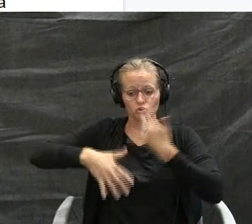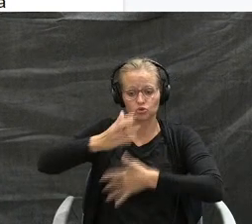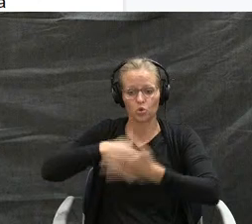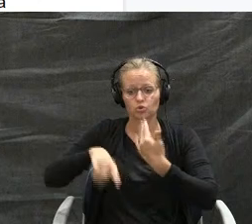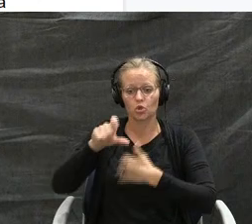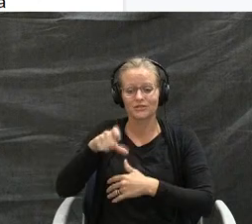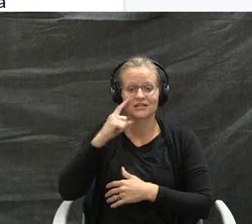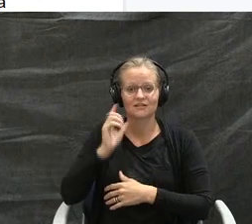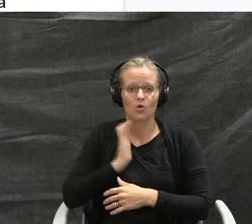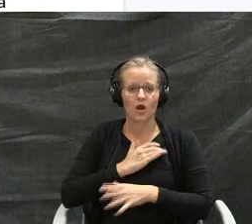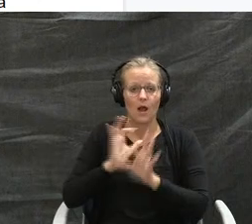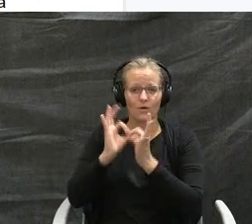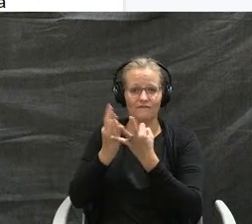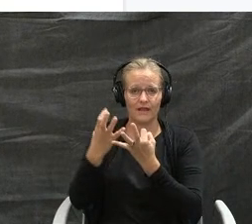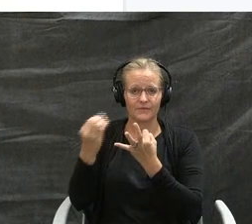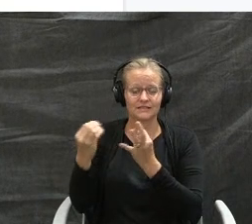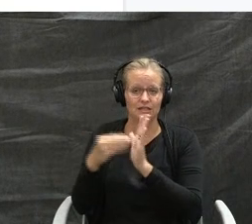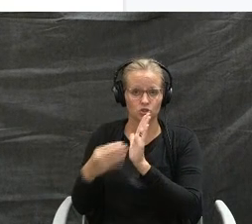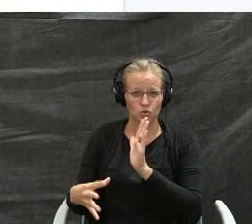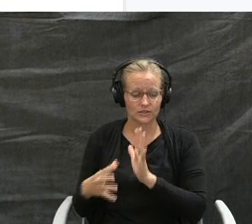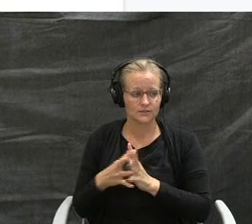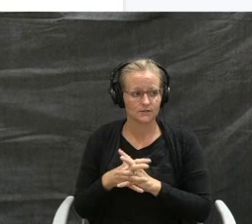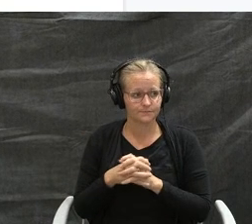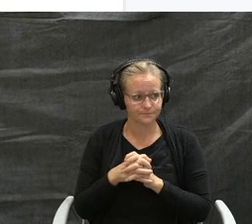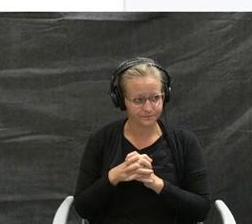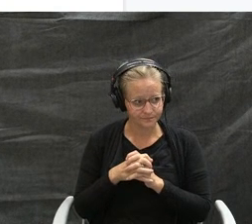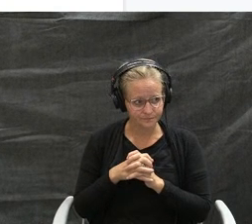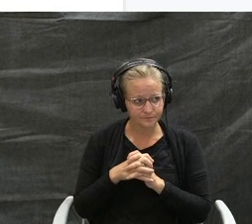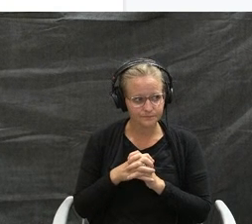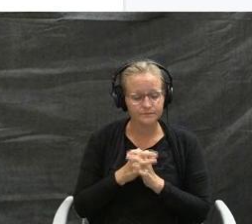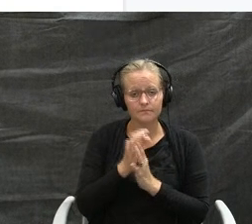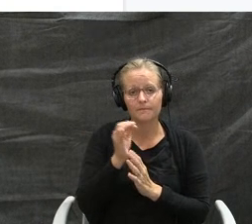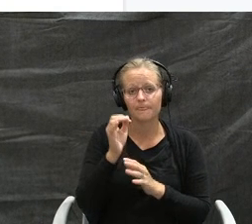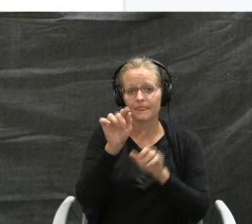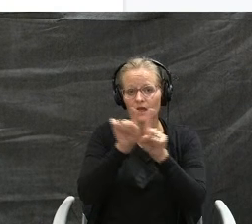And finally, I just like to note that our preschool is a fee